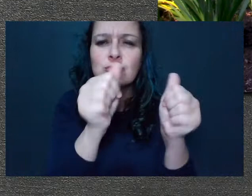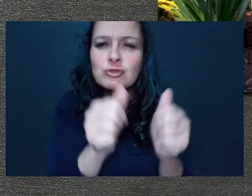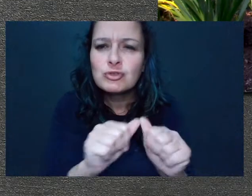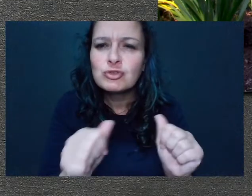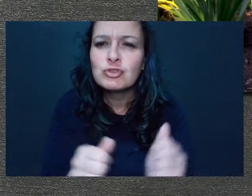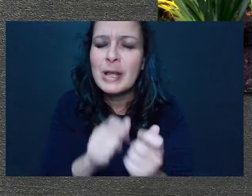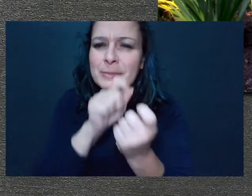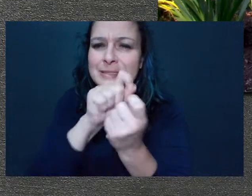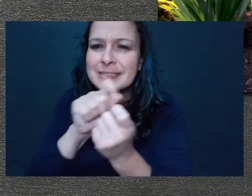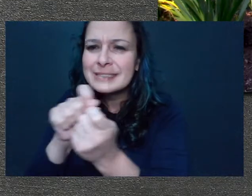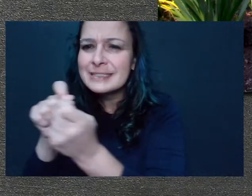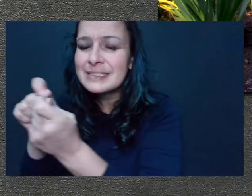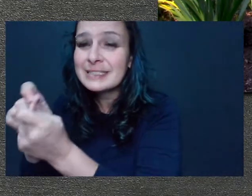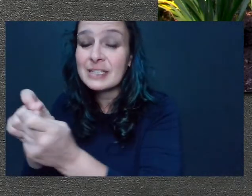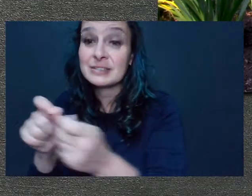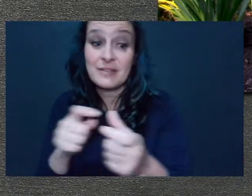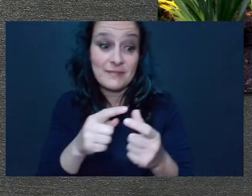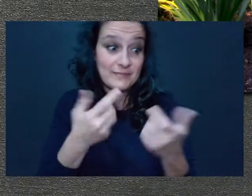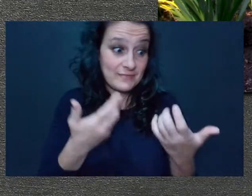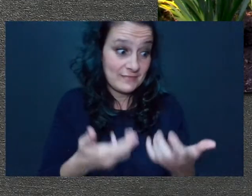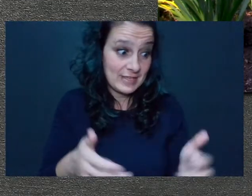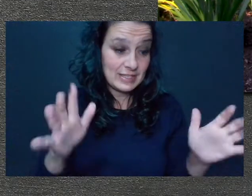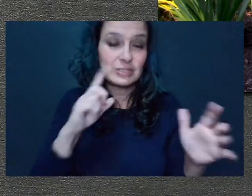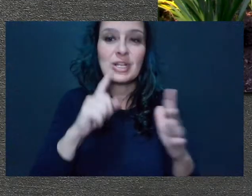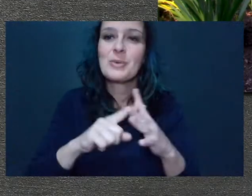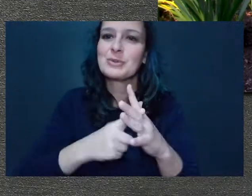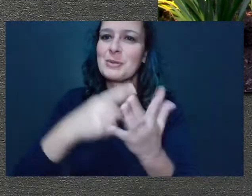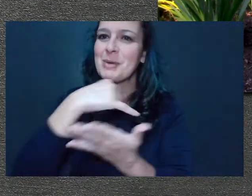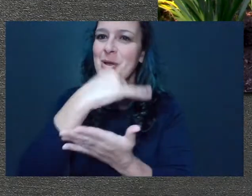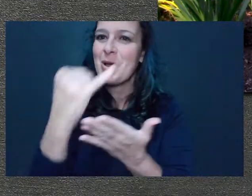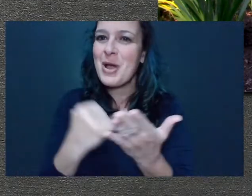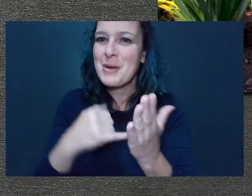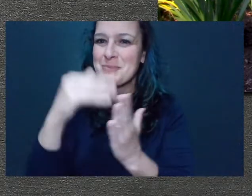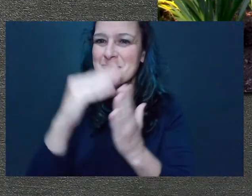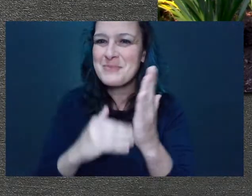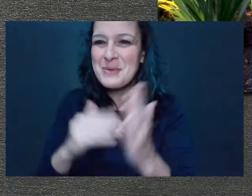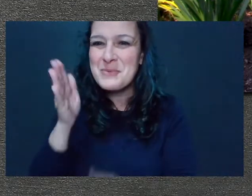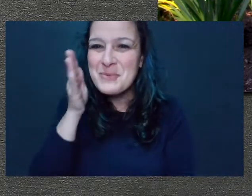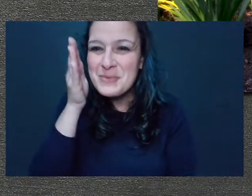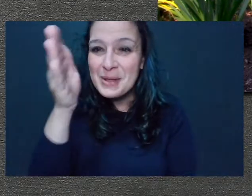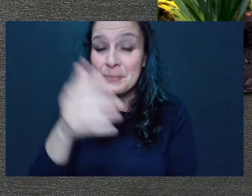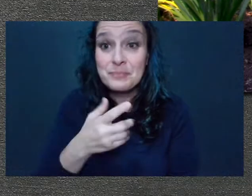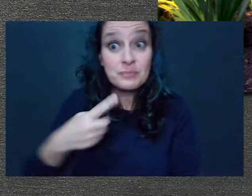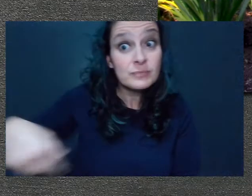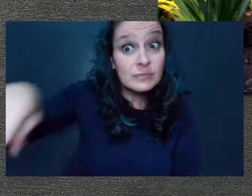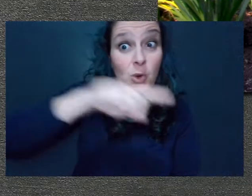[birds chirping] We're going to have so much fun today.